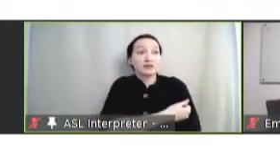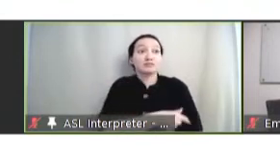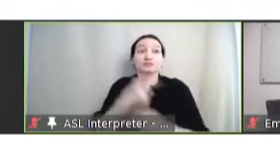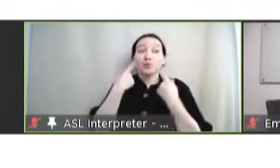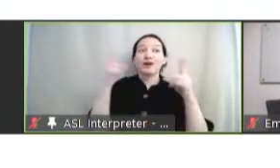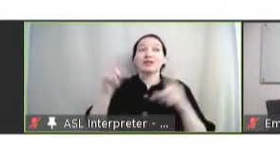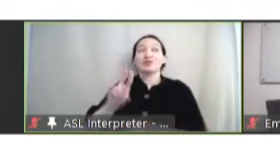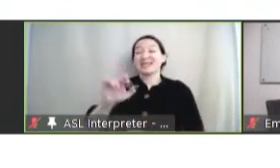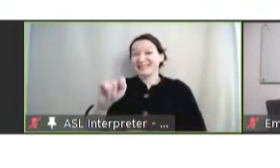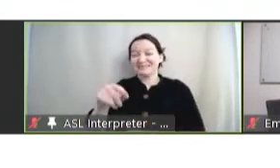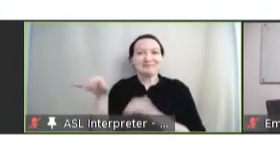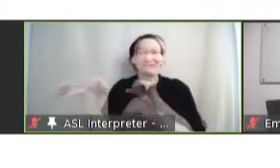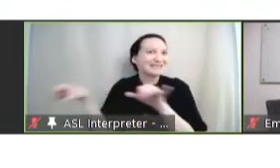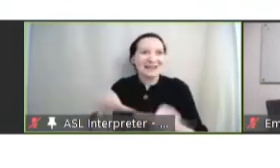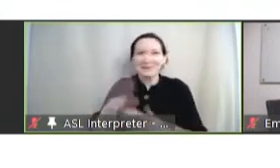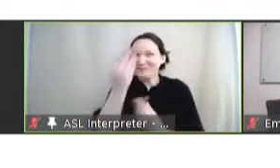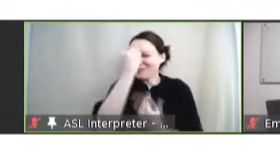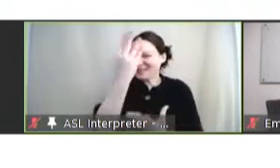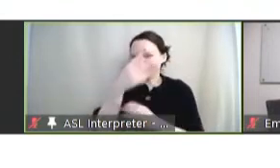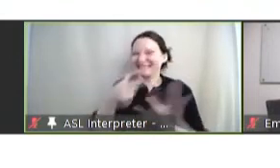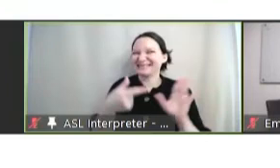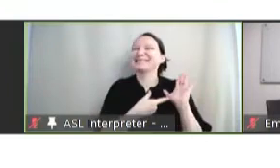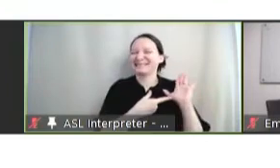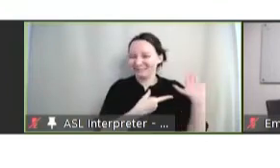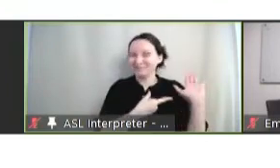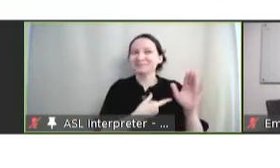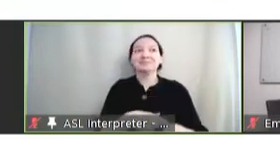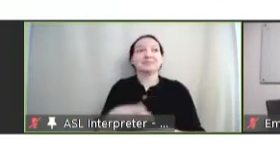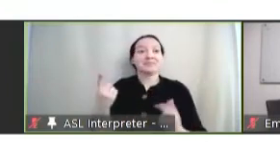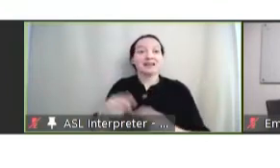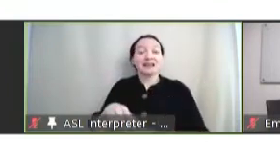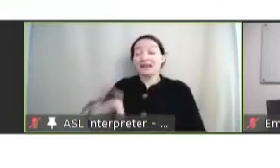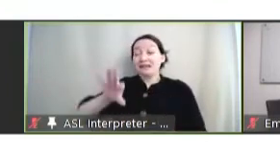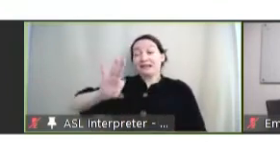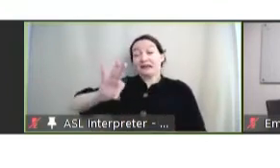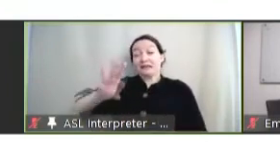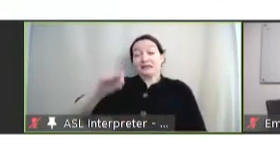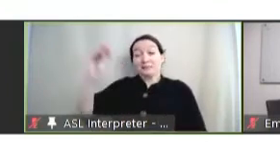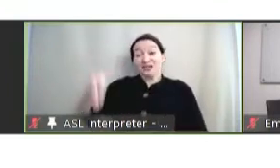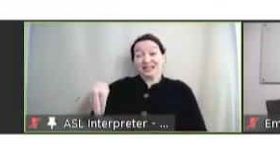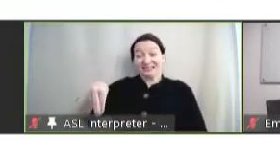I have the same note here. They got to 96 percent. And then I think their